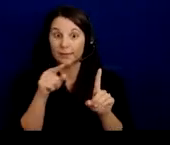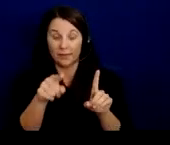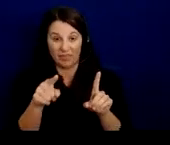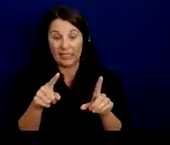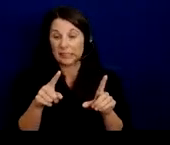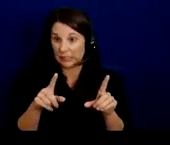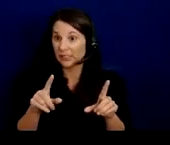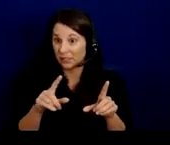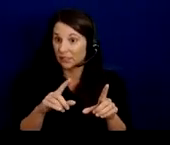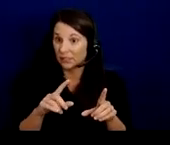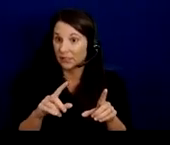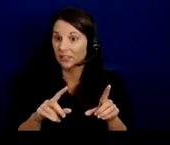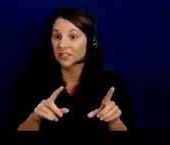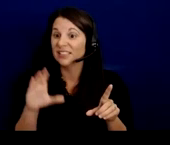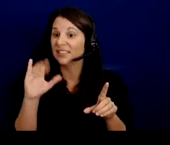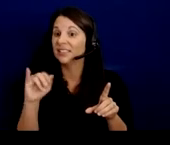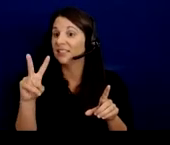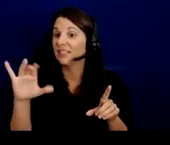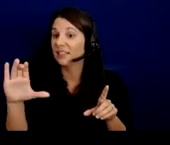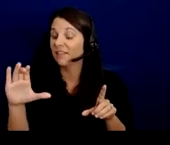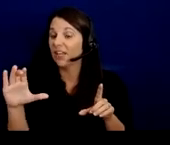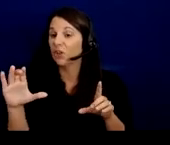So this presentation is going to have a couple of parts to it.